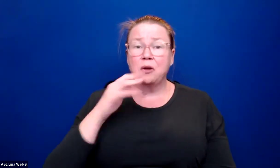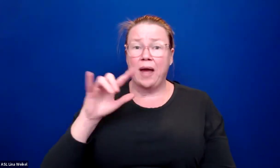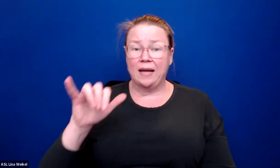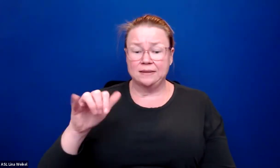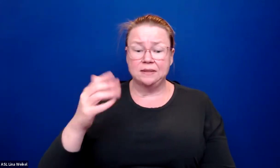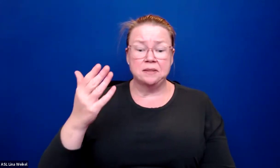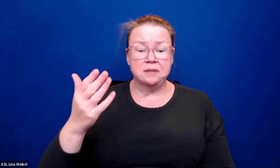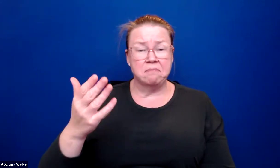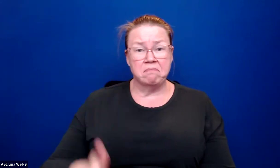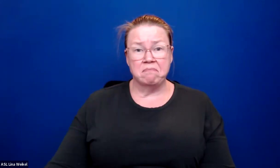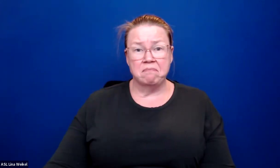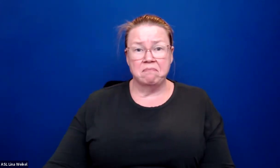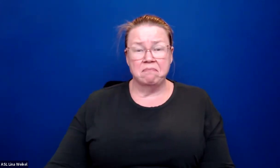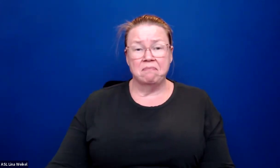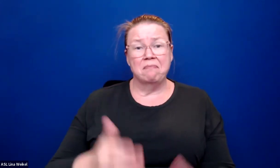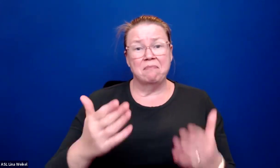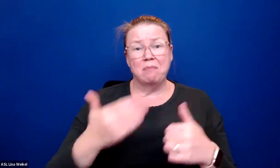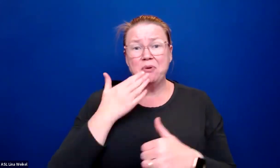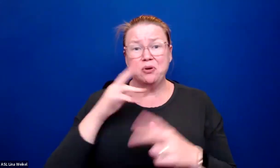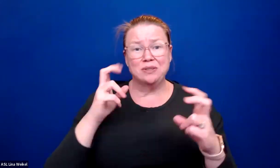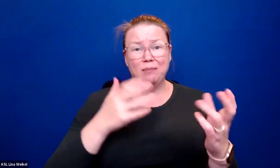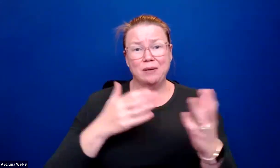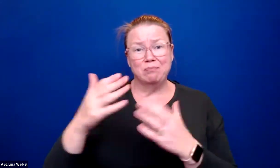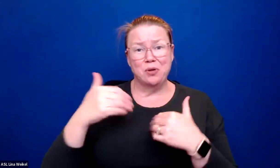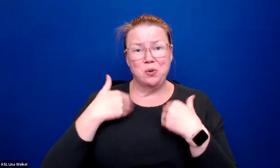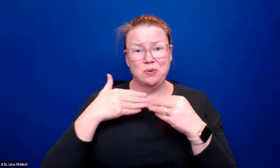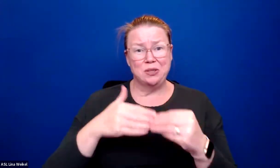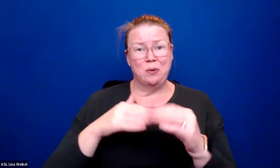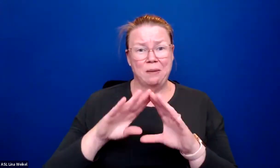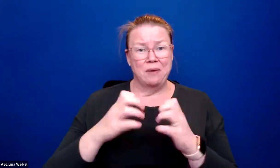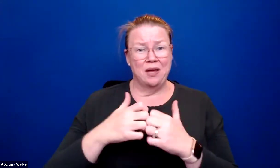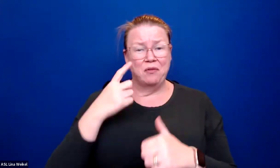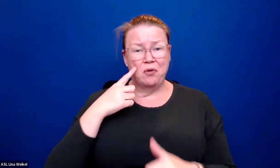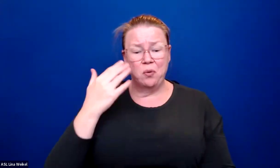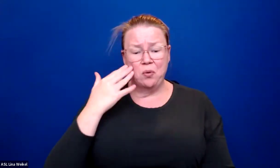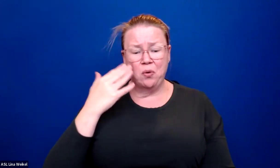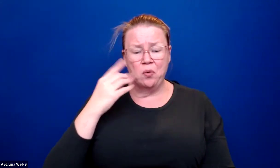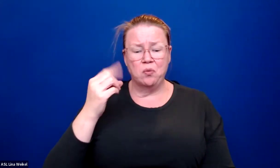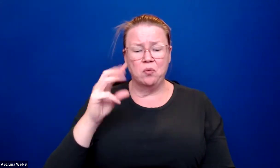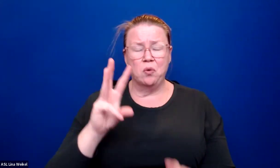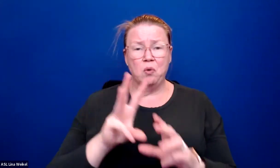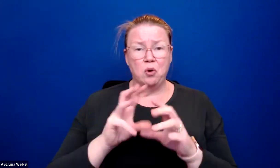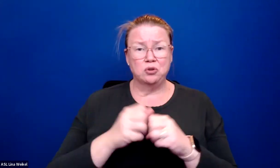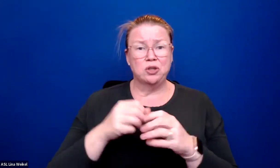Elissa w/ APRIL: a good topic to take back to you steering committee for the, you know. Maybe do a workshop at the April Conference